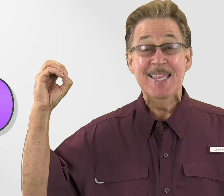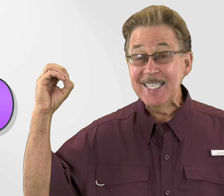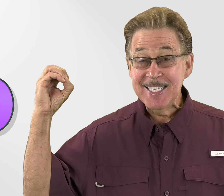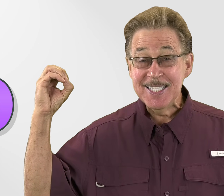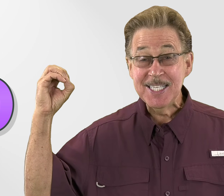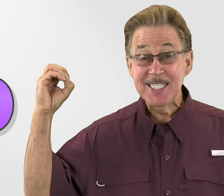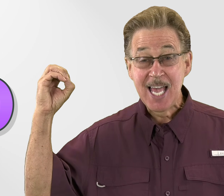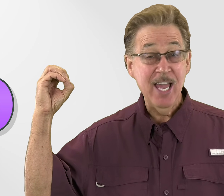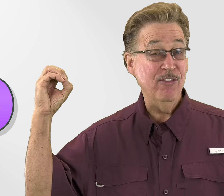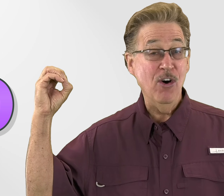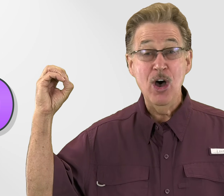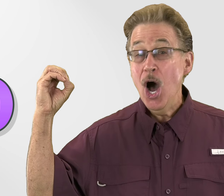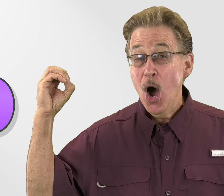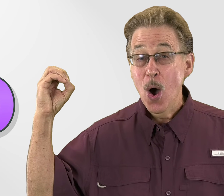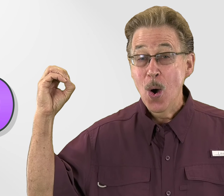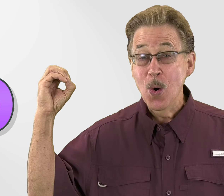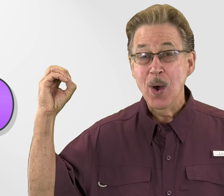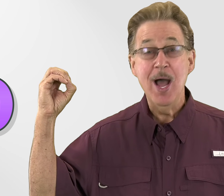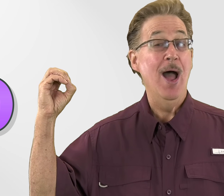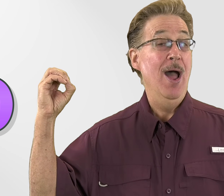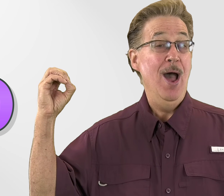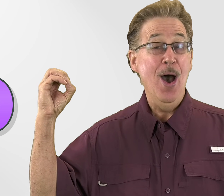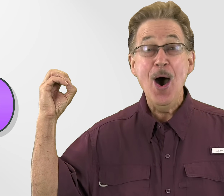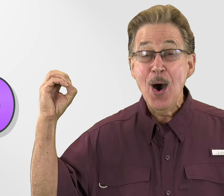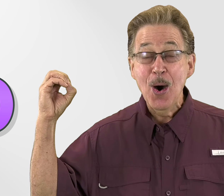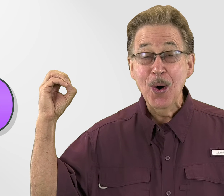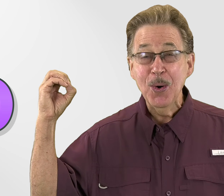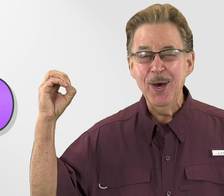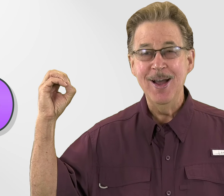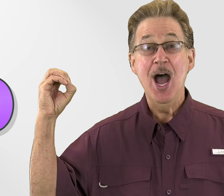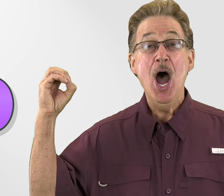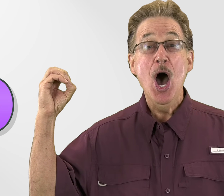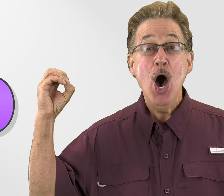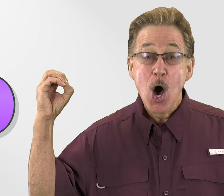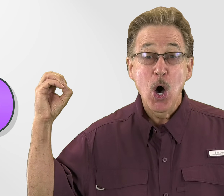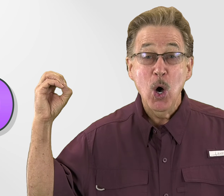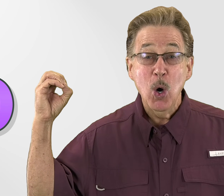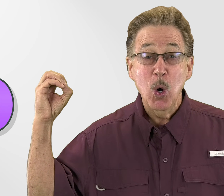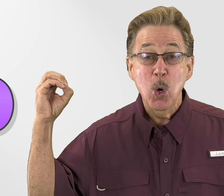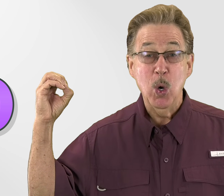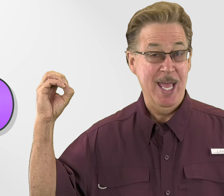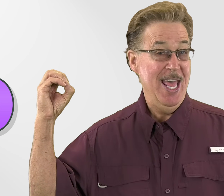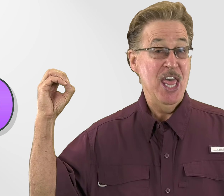This is the sign for O o, O o, O o